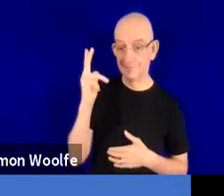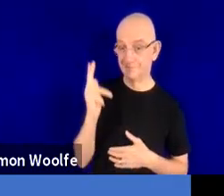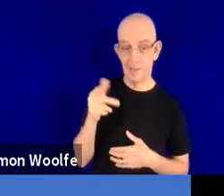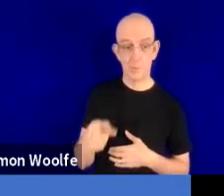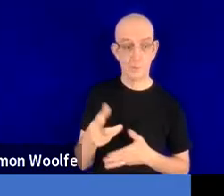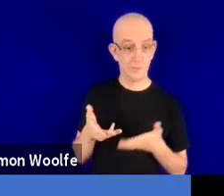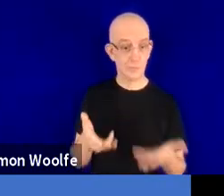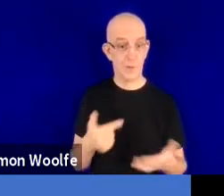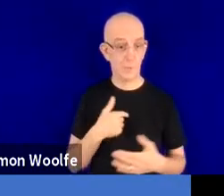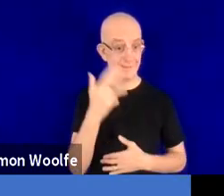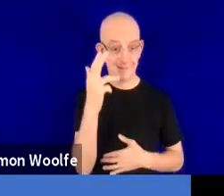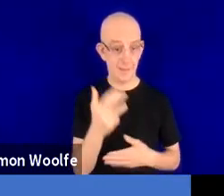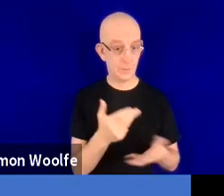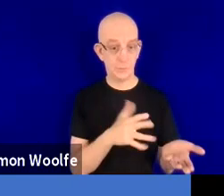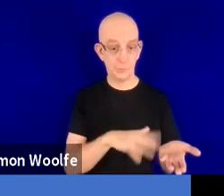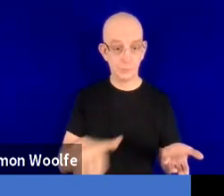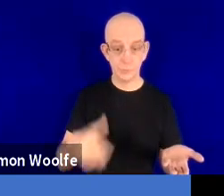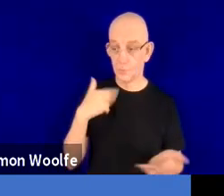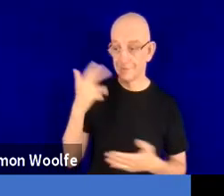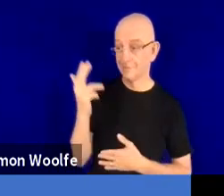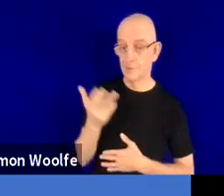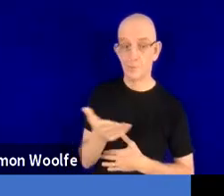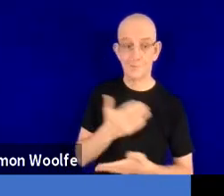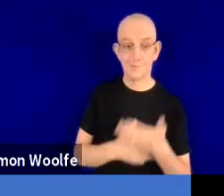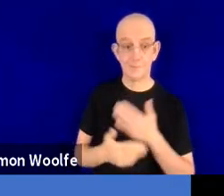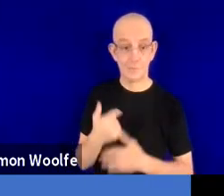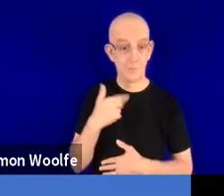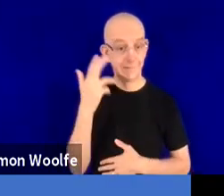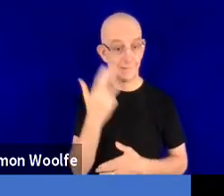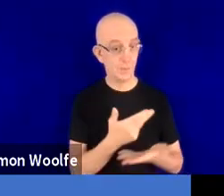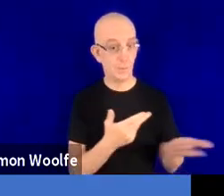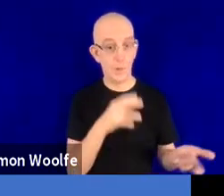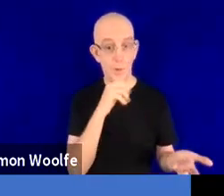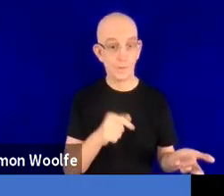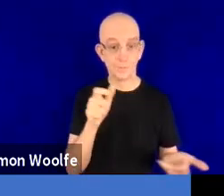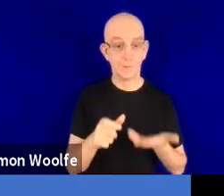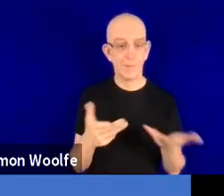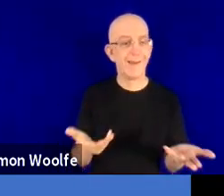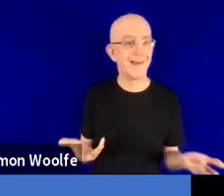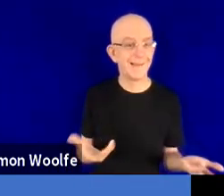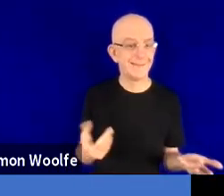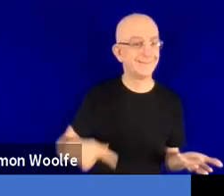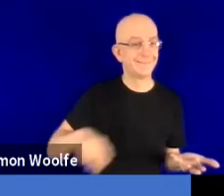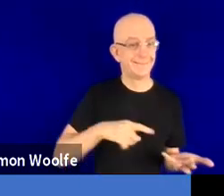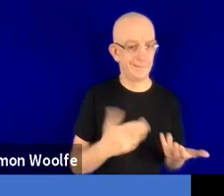and really building a consensus with the diversity of person with disabilities I think is really critical